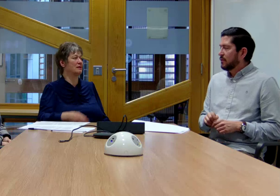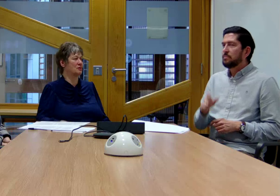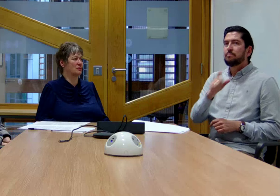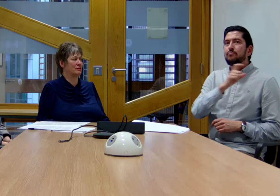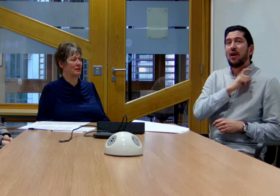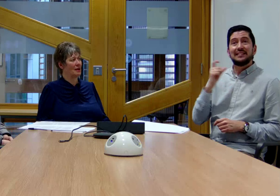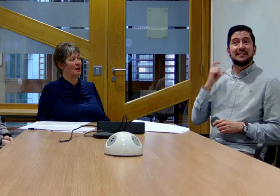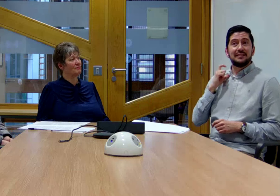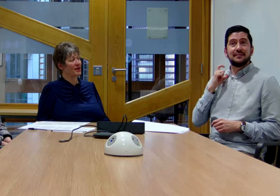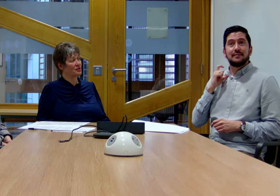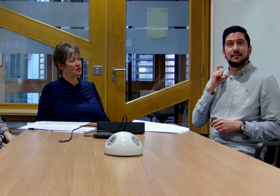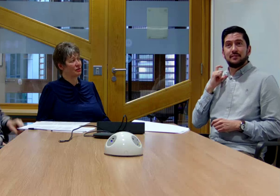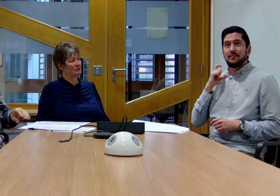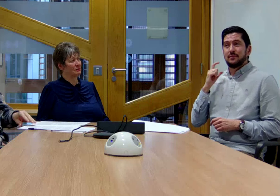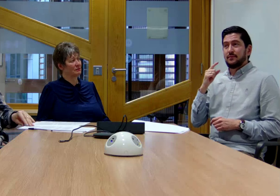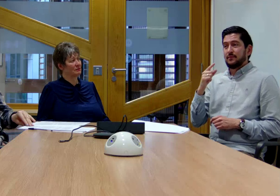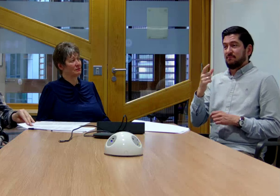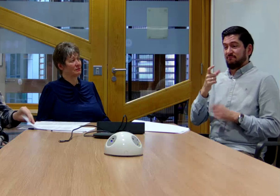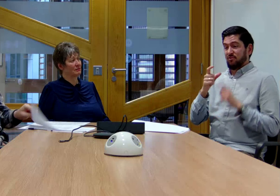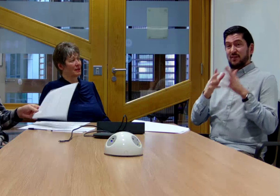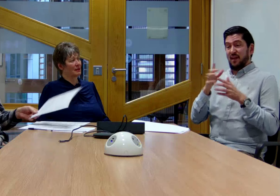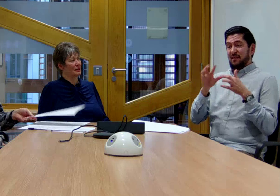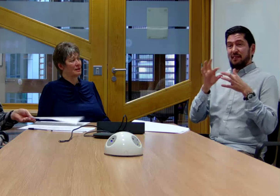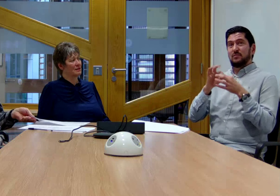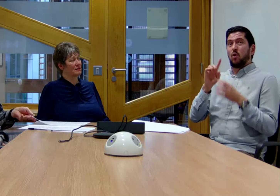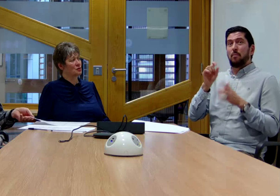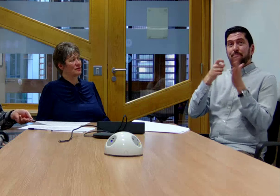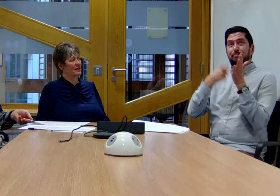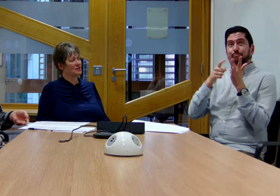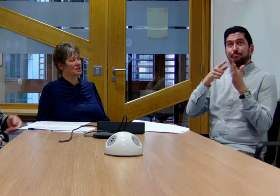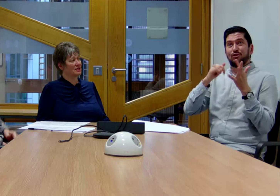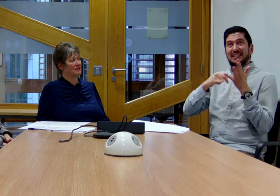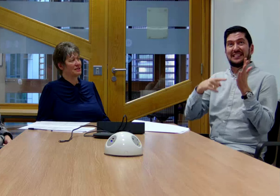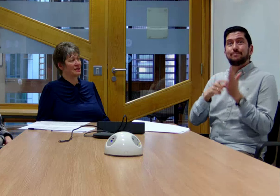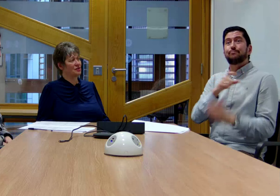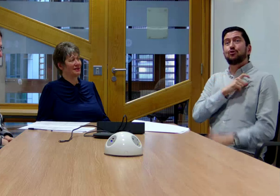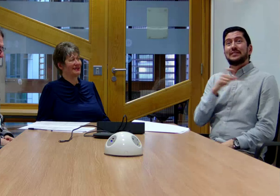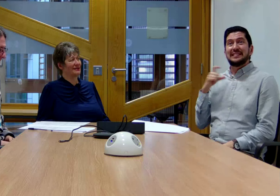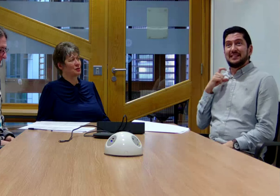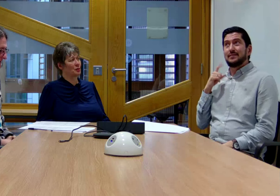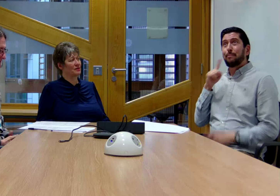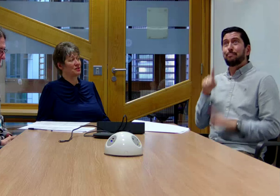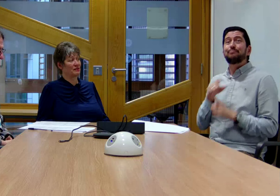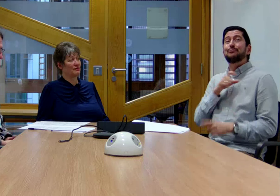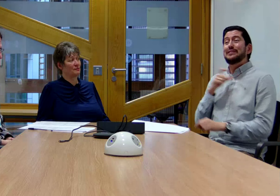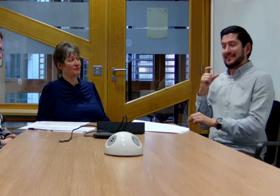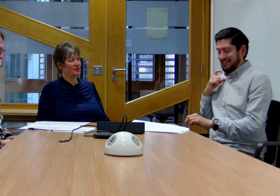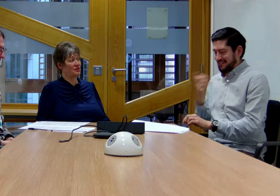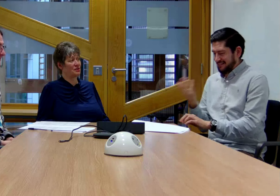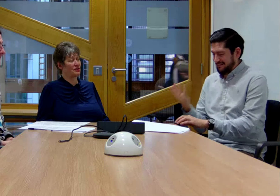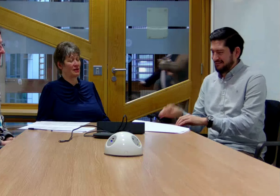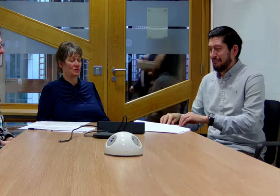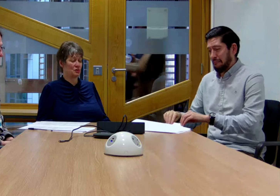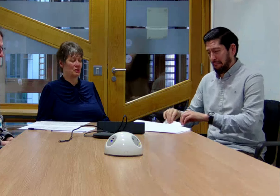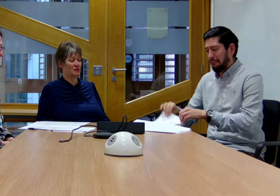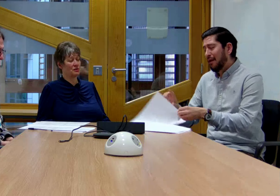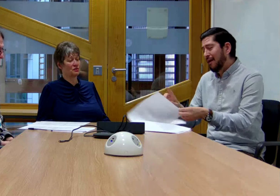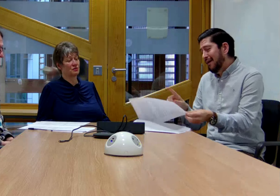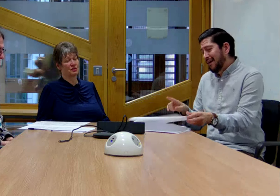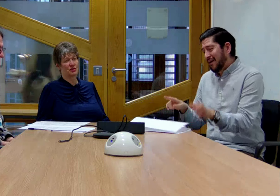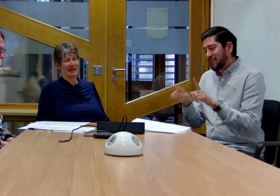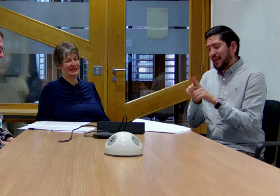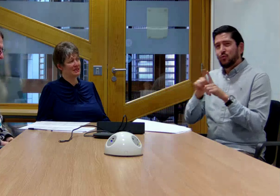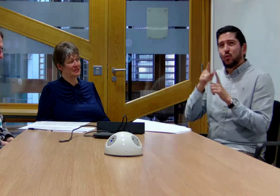like a sort of lead , like a dog lead. For Preston, the sign is linked with the sign